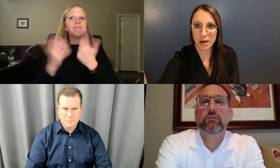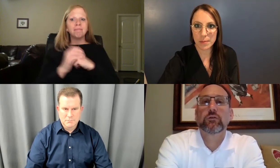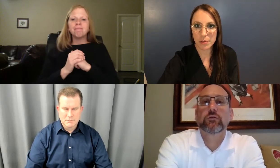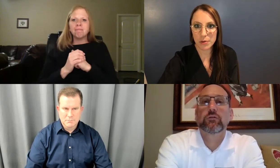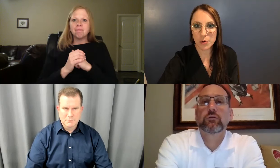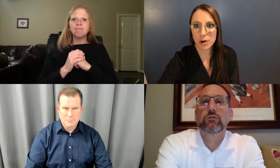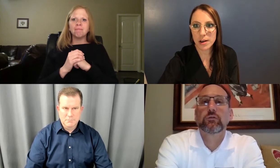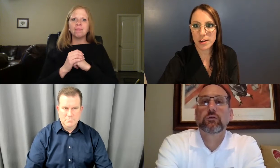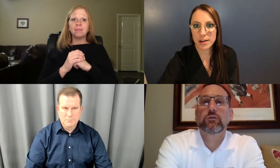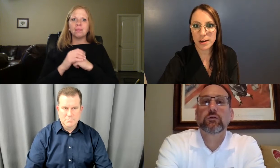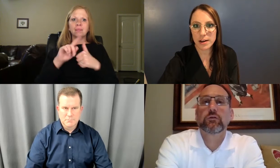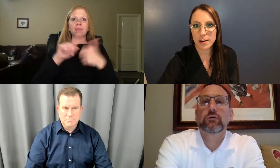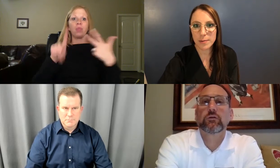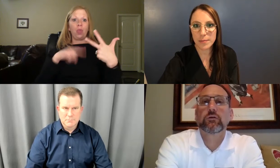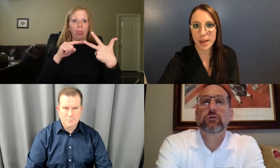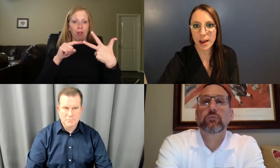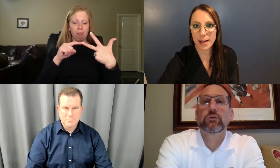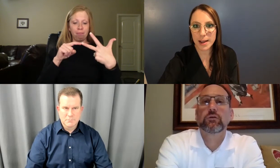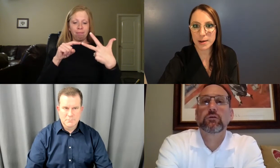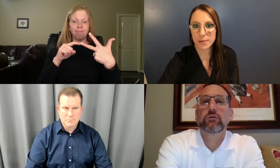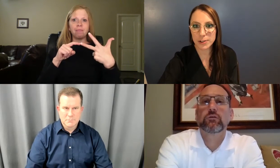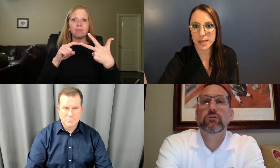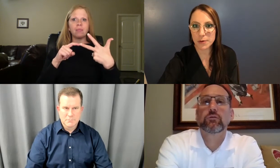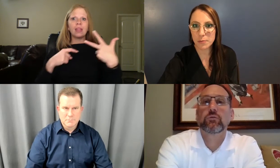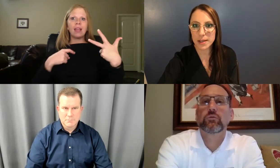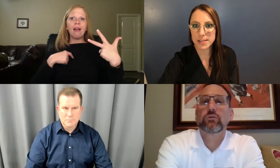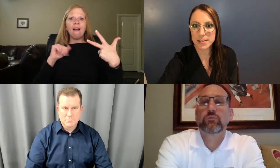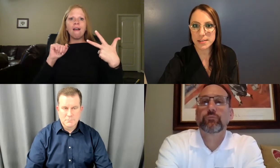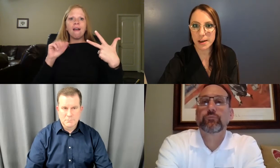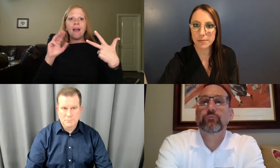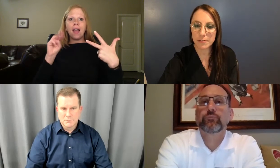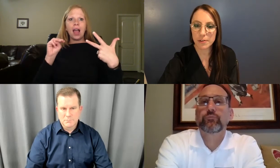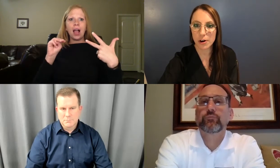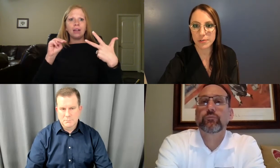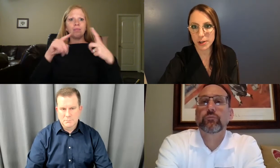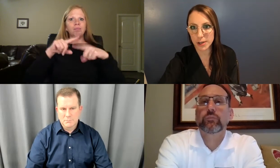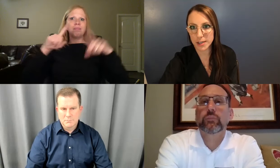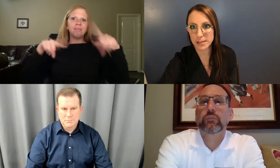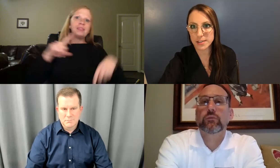And the third one, I am, it looks like we have a mix deaf, hard of hearing,